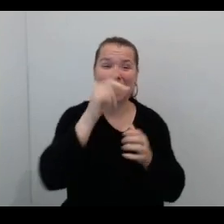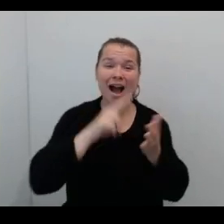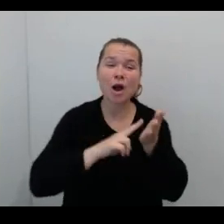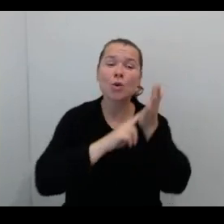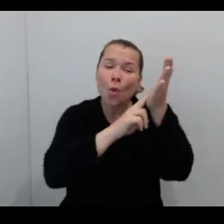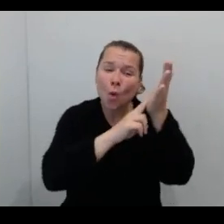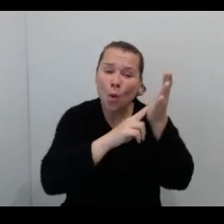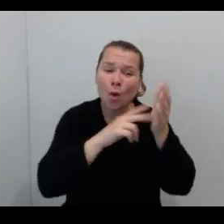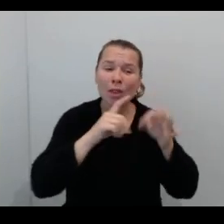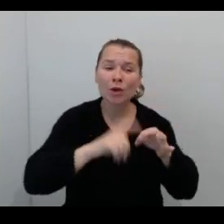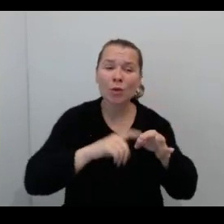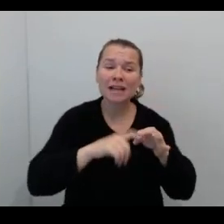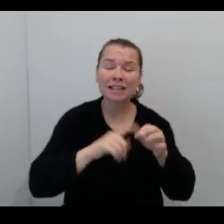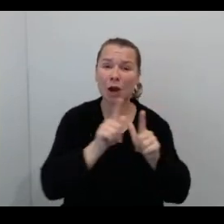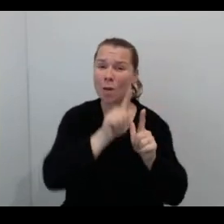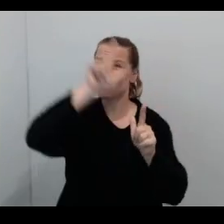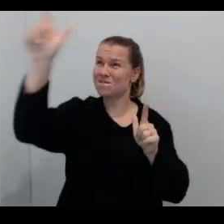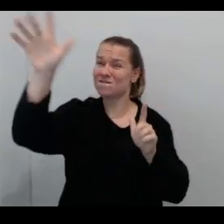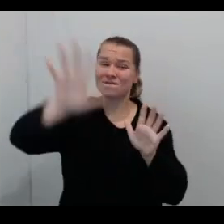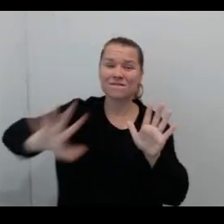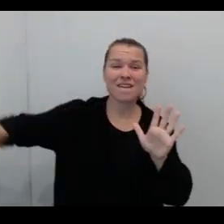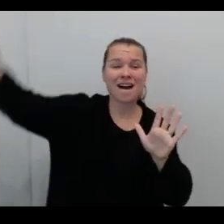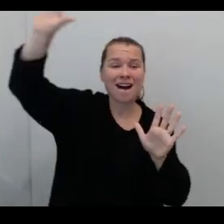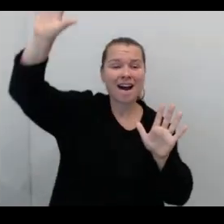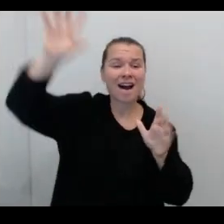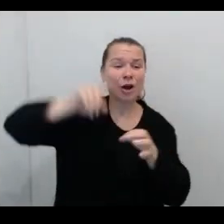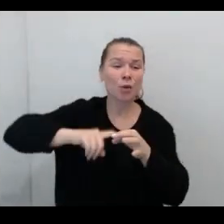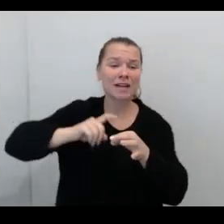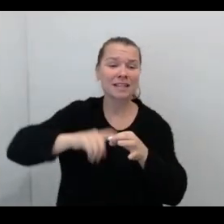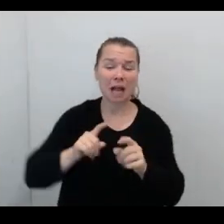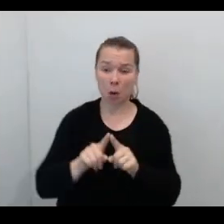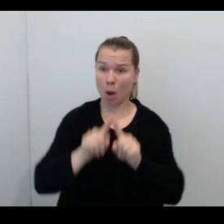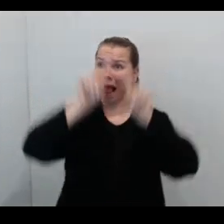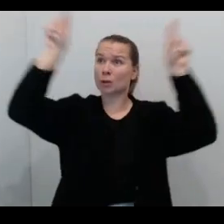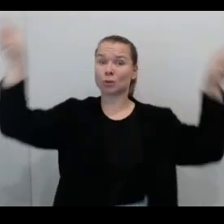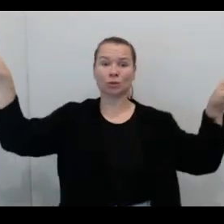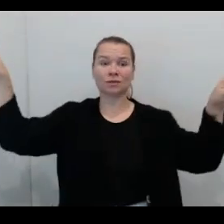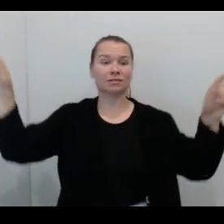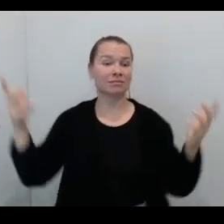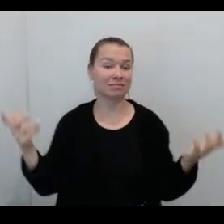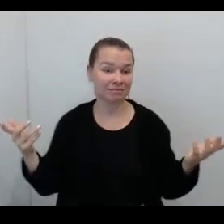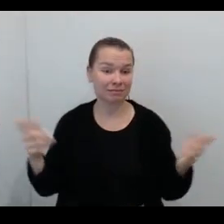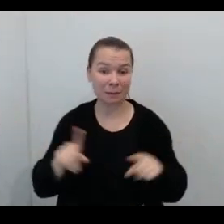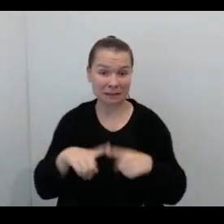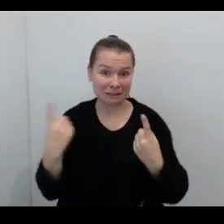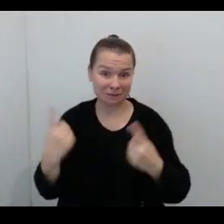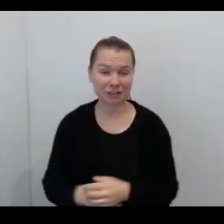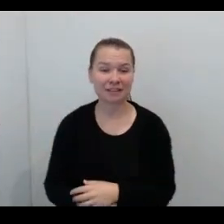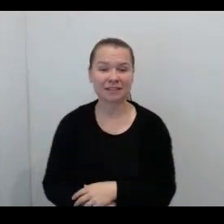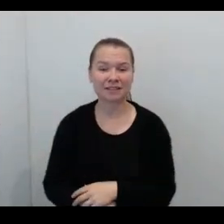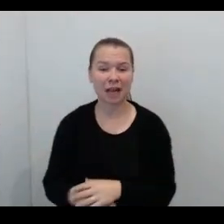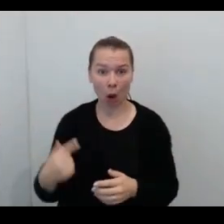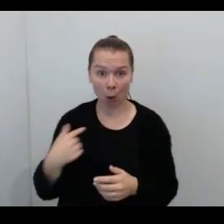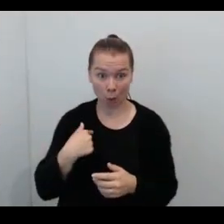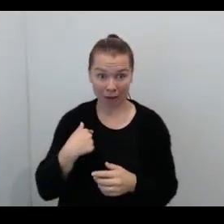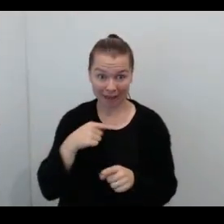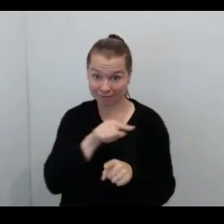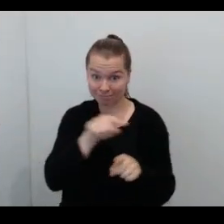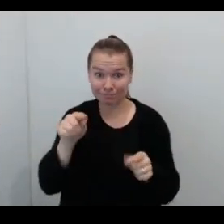of QLD. We do actually have a good number of people from outside of QLD today so, Paul and Kristy,